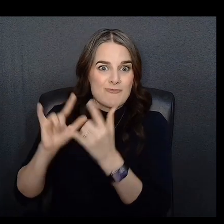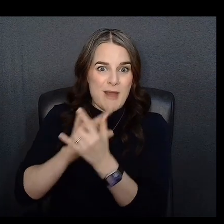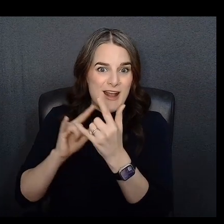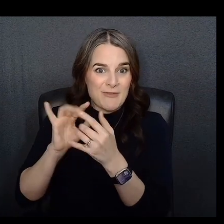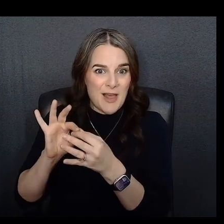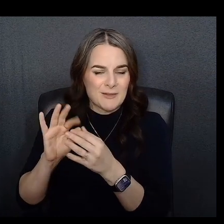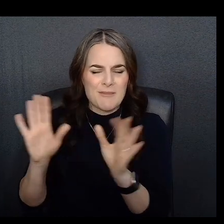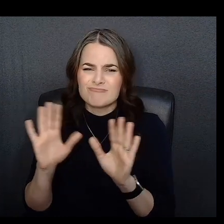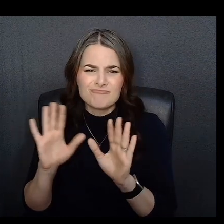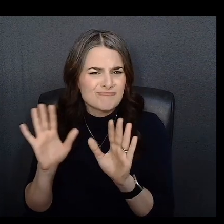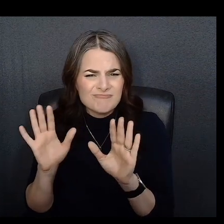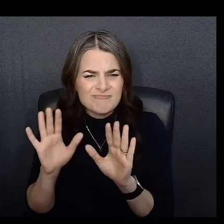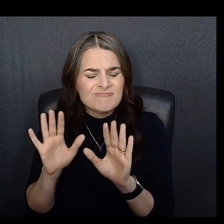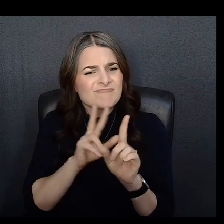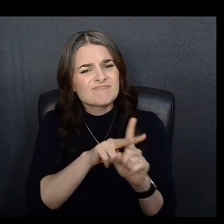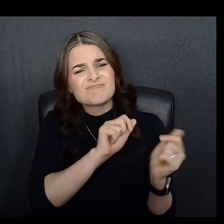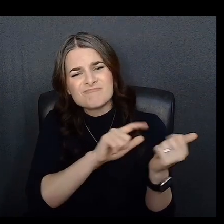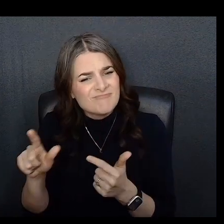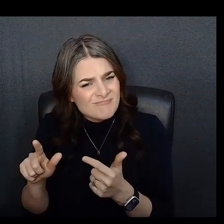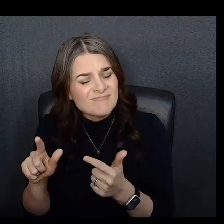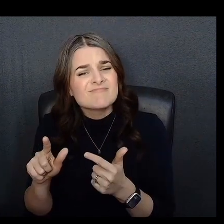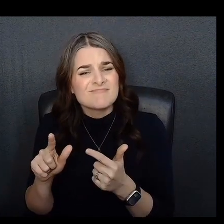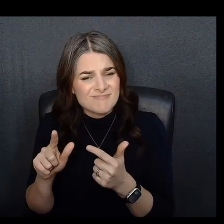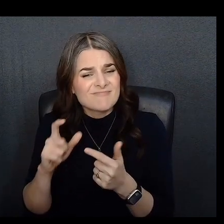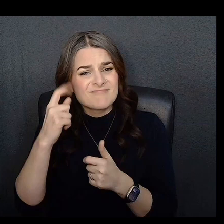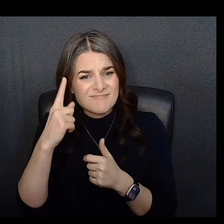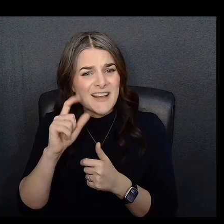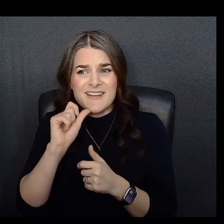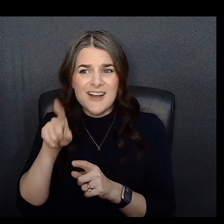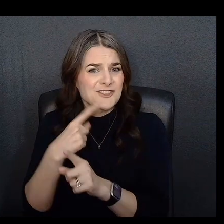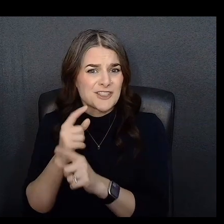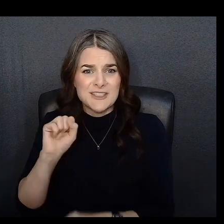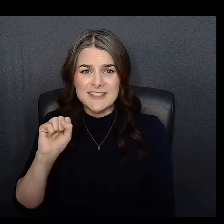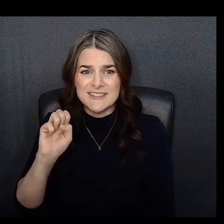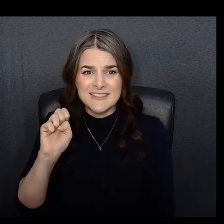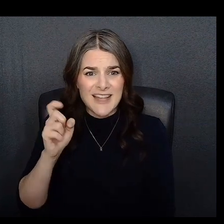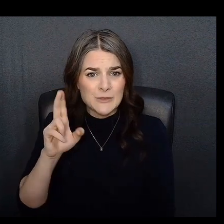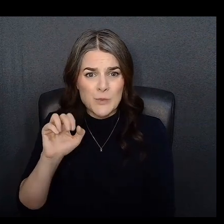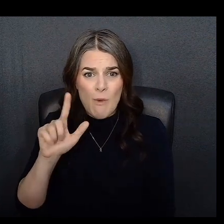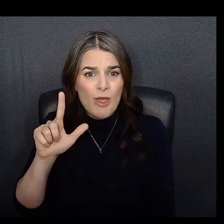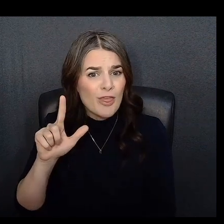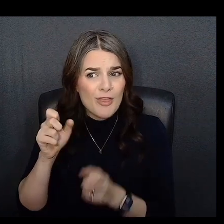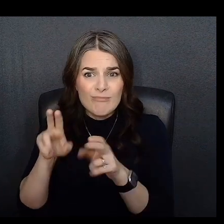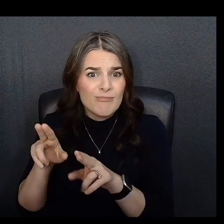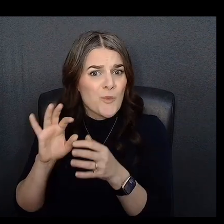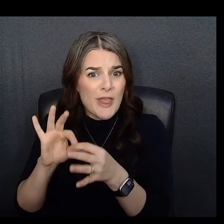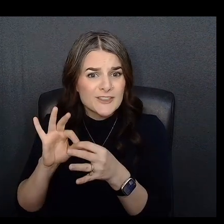or sexual relationships. This is for all relationships that a person has throughout their life.